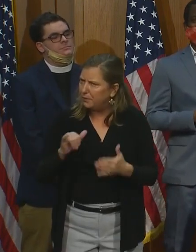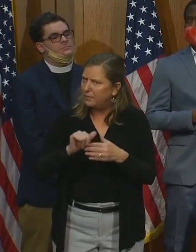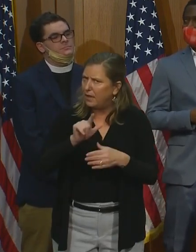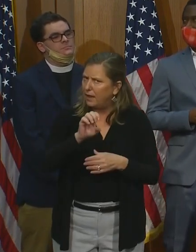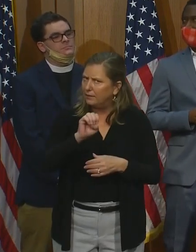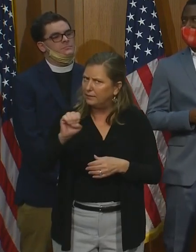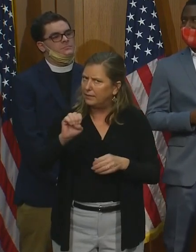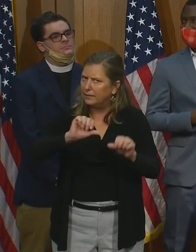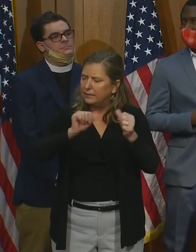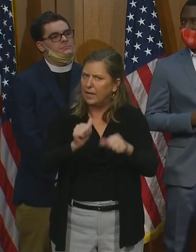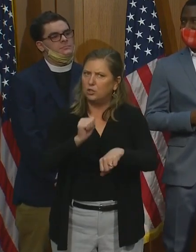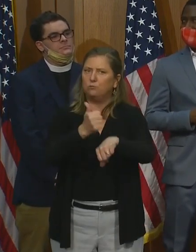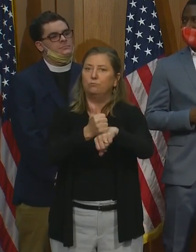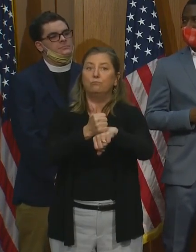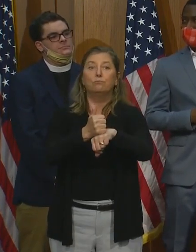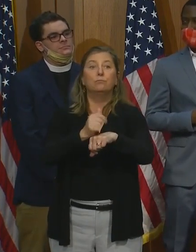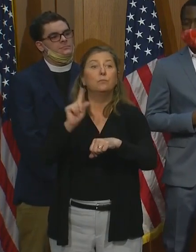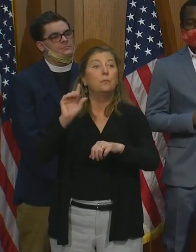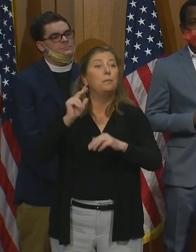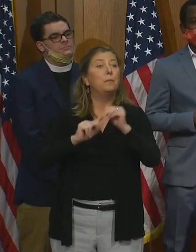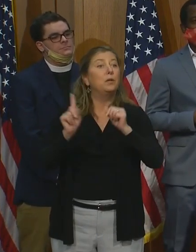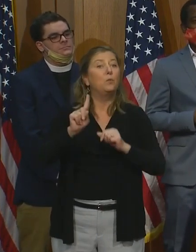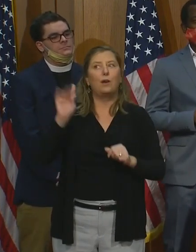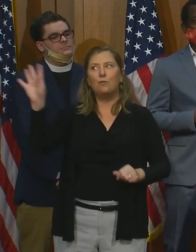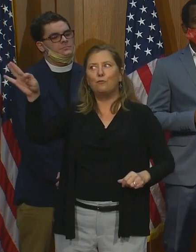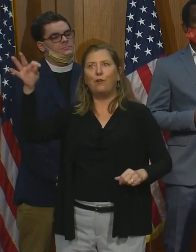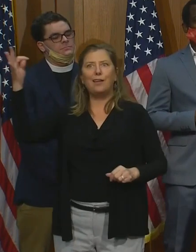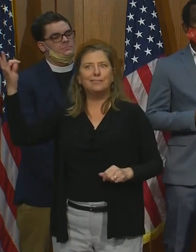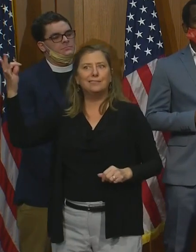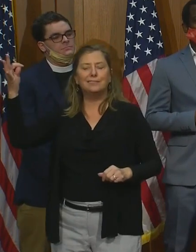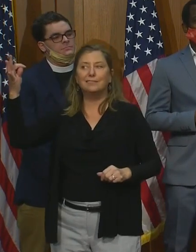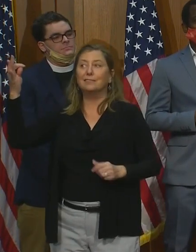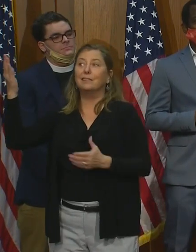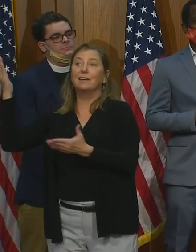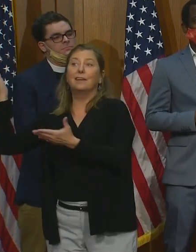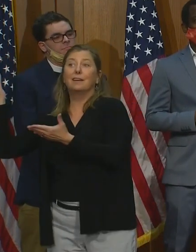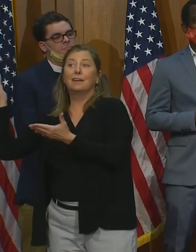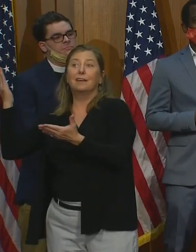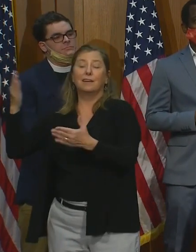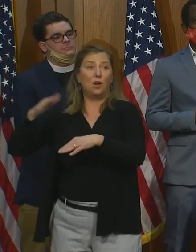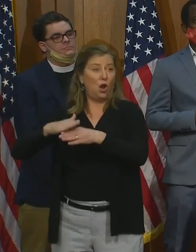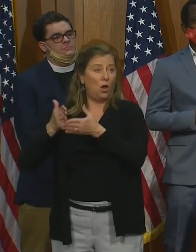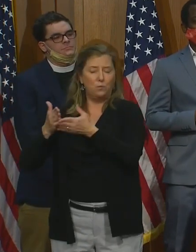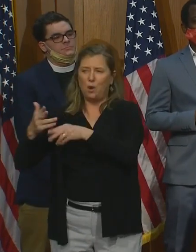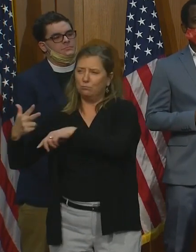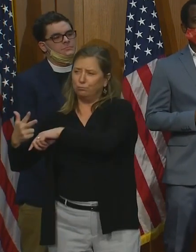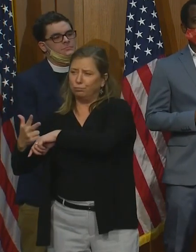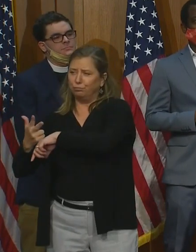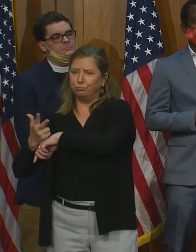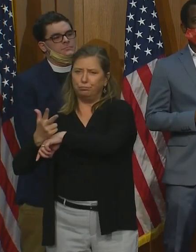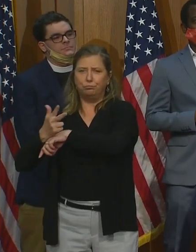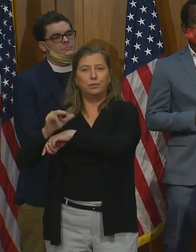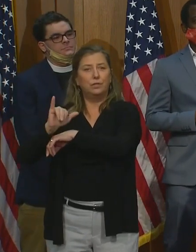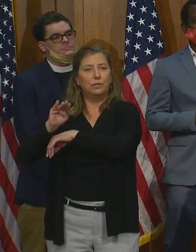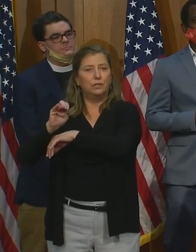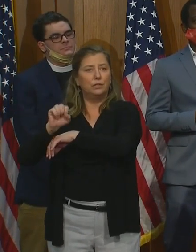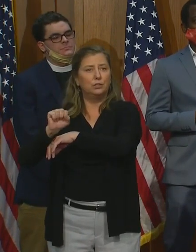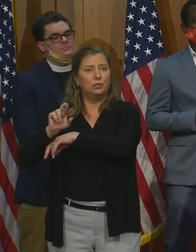SIMPLE. THE LADY STATUTE WAS BUILT IN FRANCE AND WHEN IT